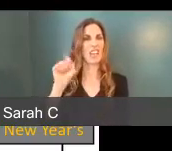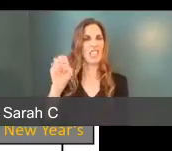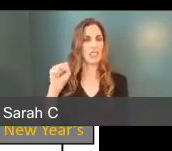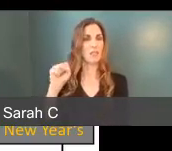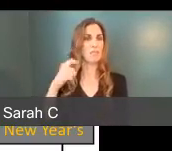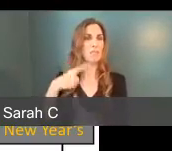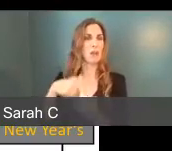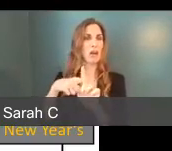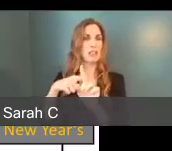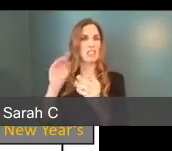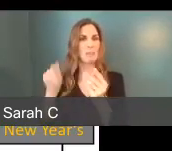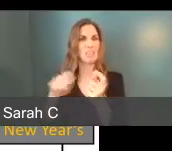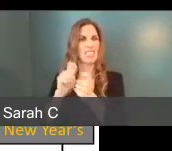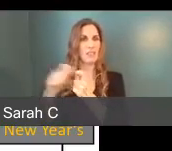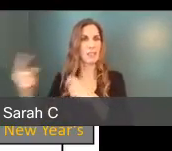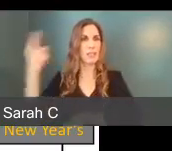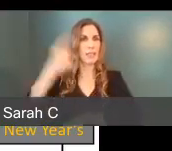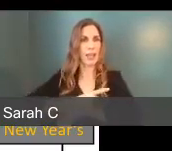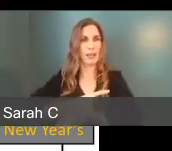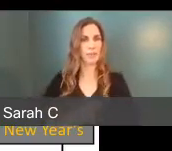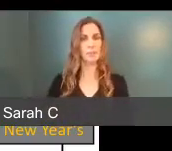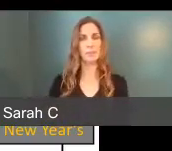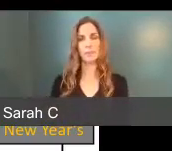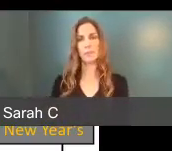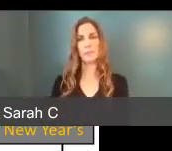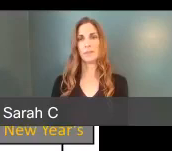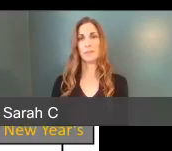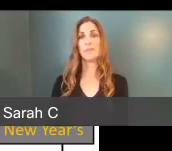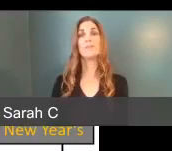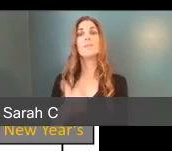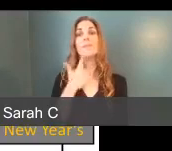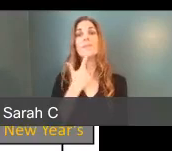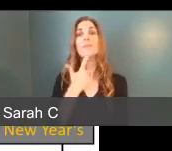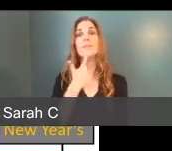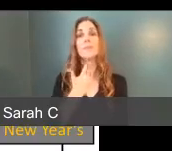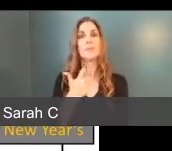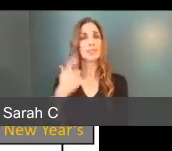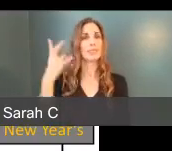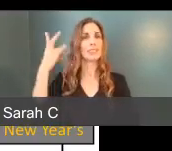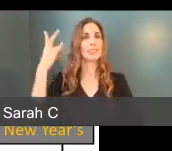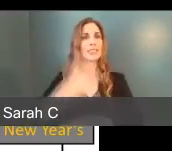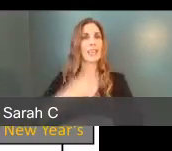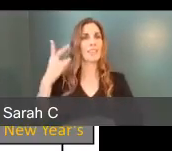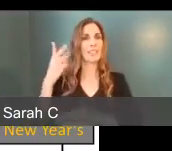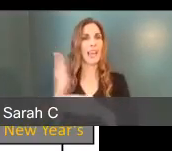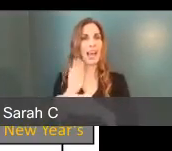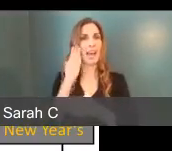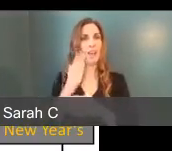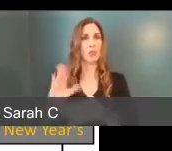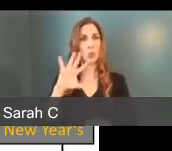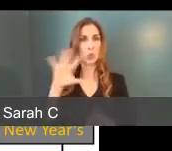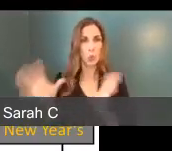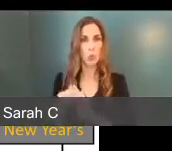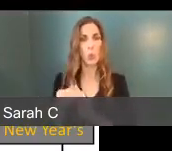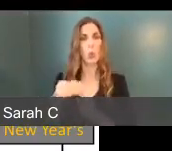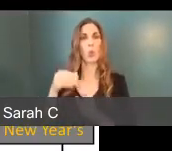particular given day. The red line is the seven day average of total cases, that means all the cases in